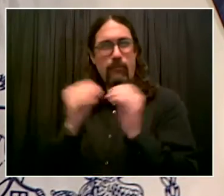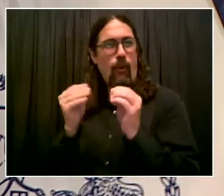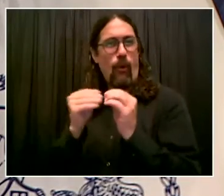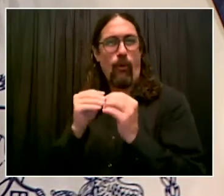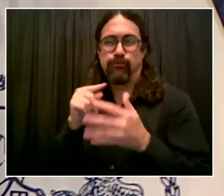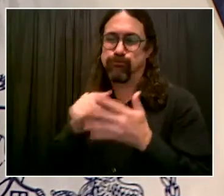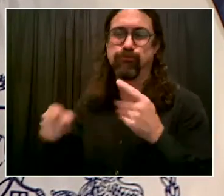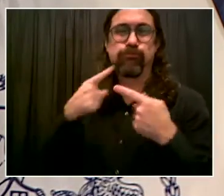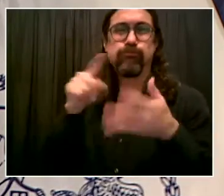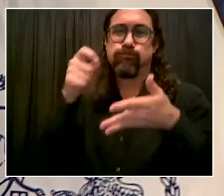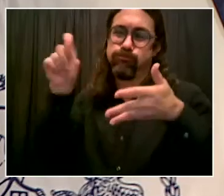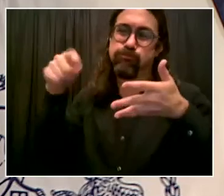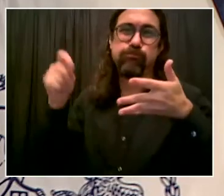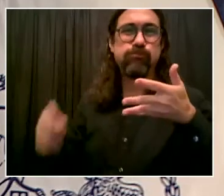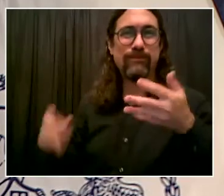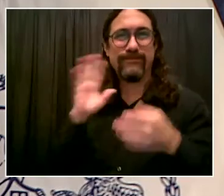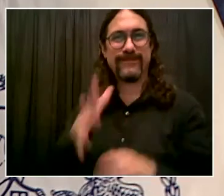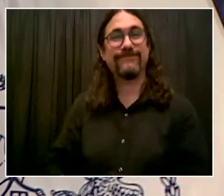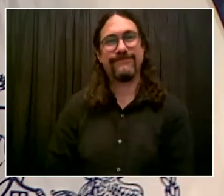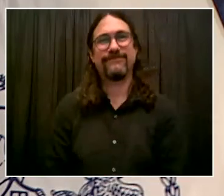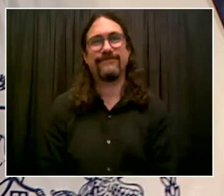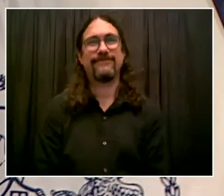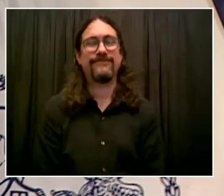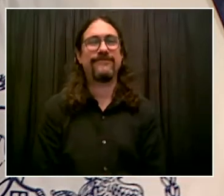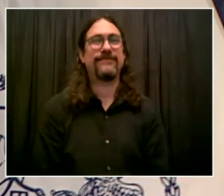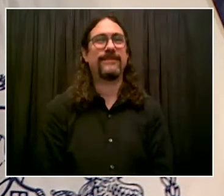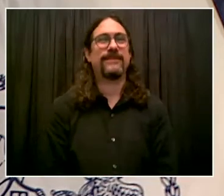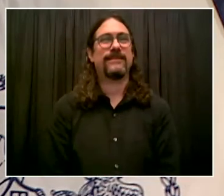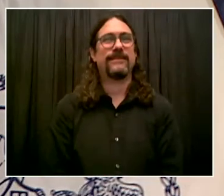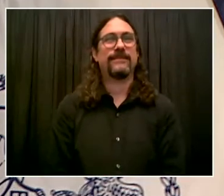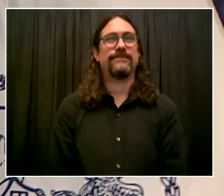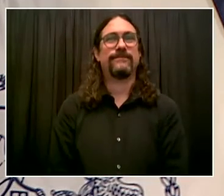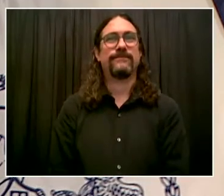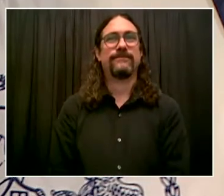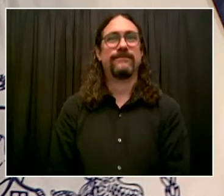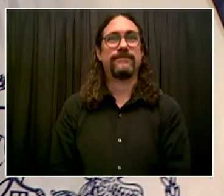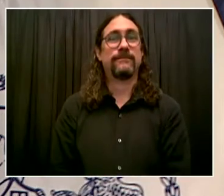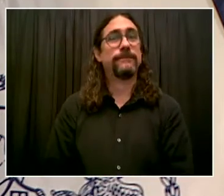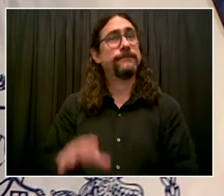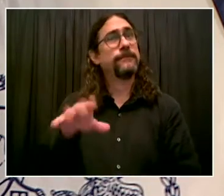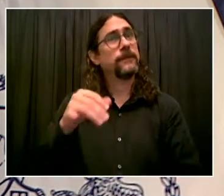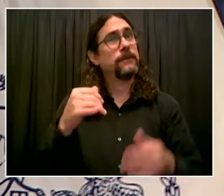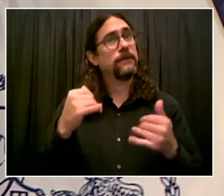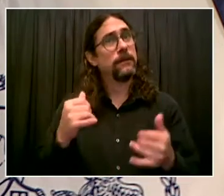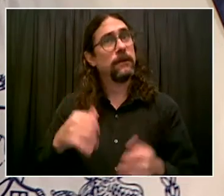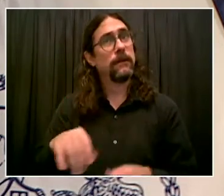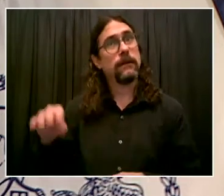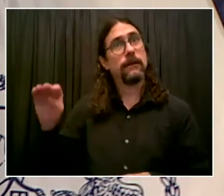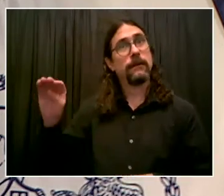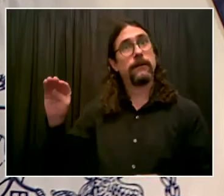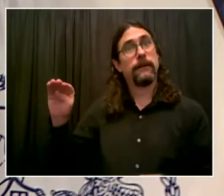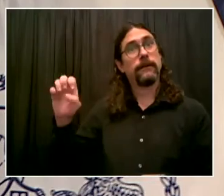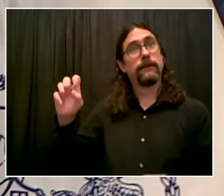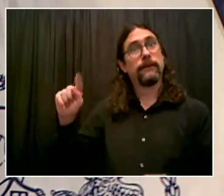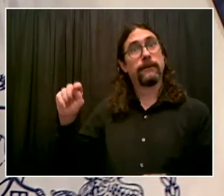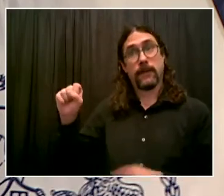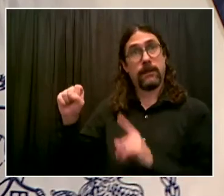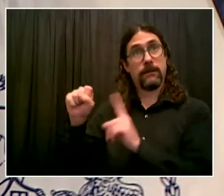STARTED. THERE YOU GO. THE METS ARE NOT THE ONLY NEW YORK CITY TEAM STEPIPNUG P TO HELP IN THE